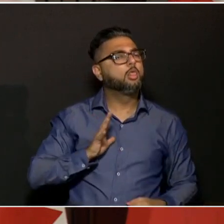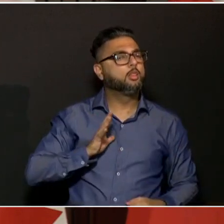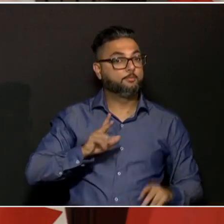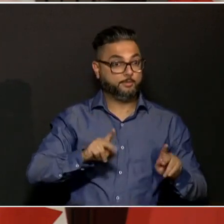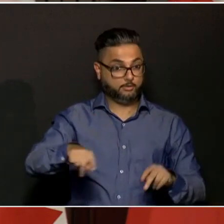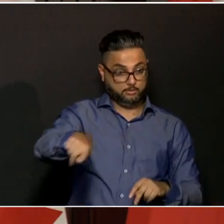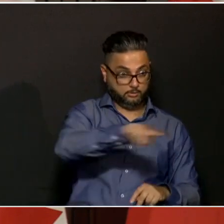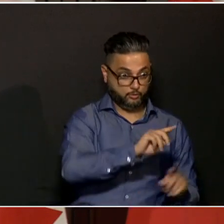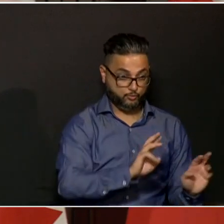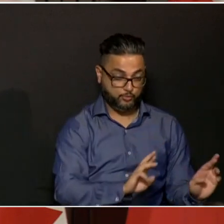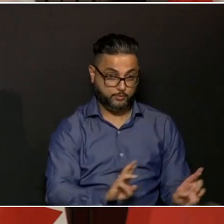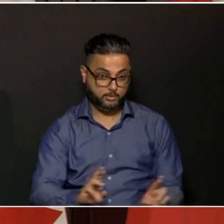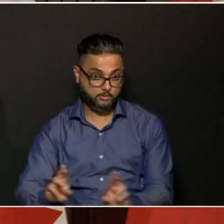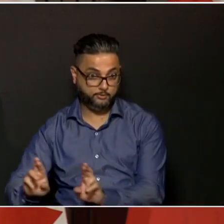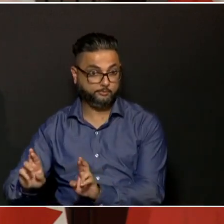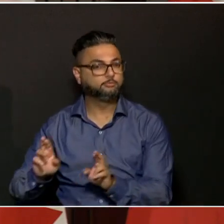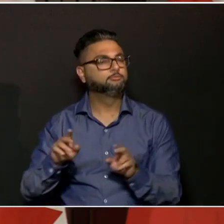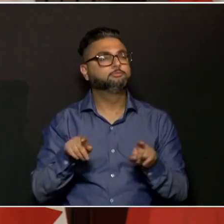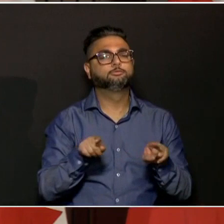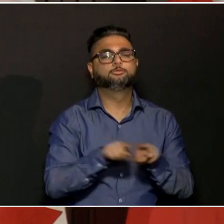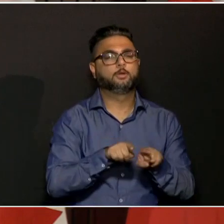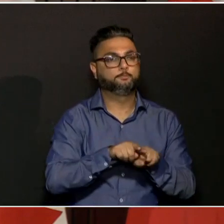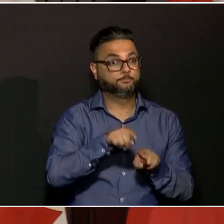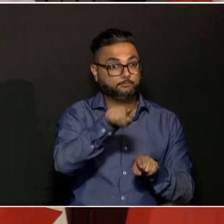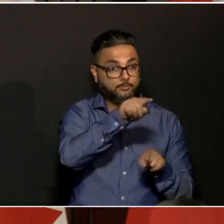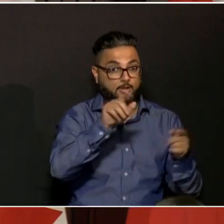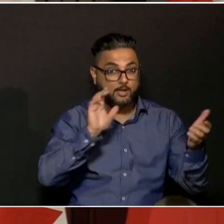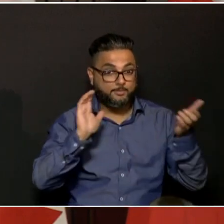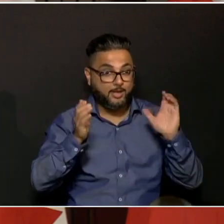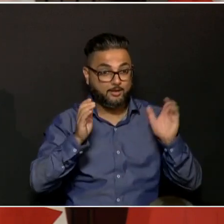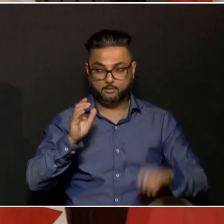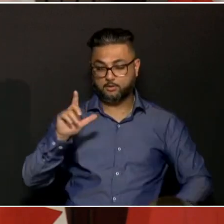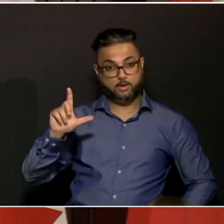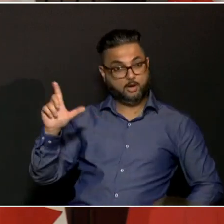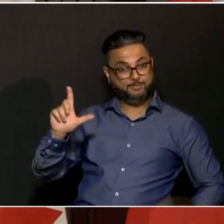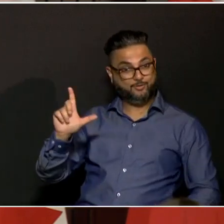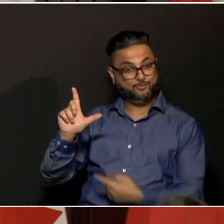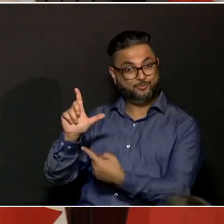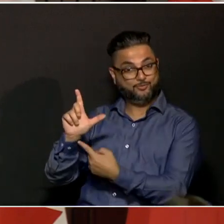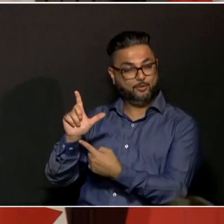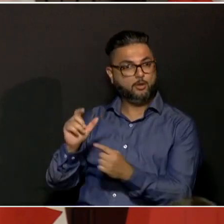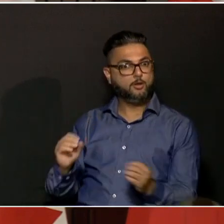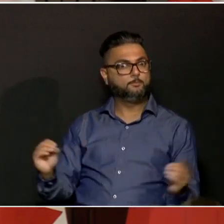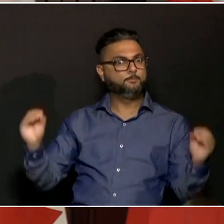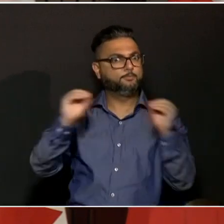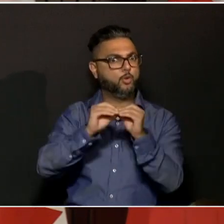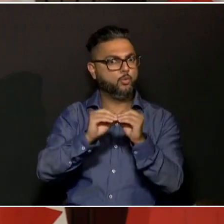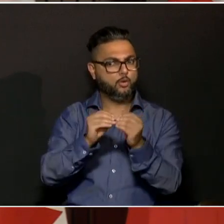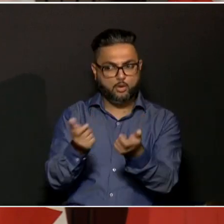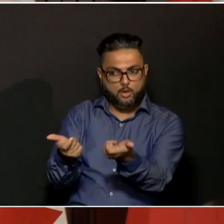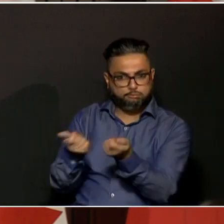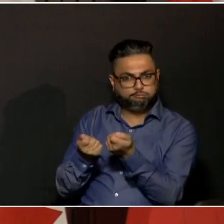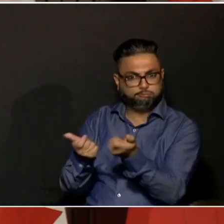that people carry forward what is important to have the candidates ready and liberals are getting